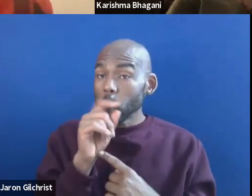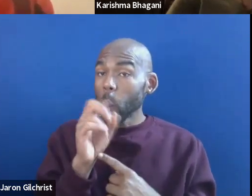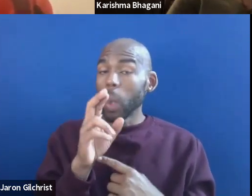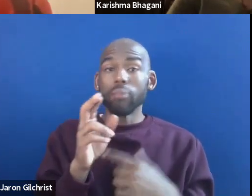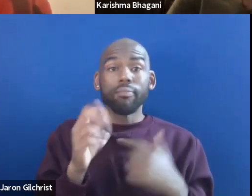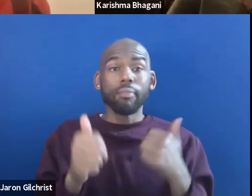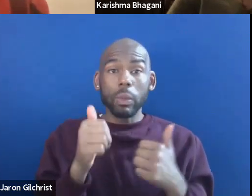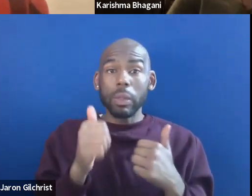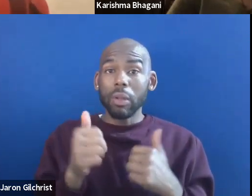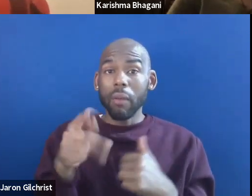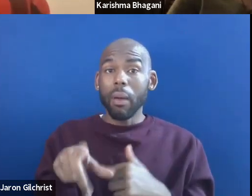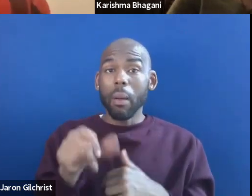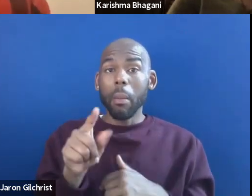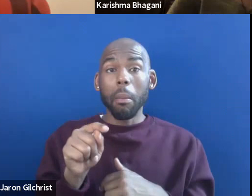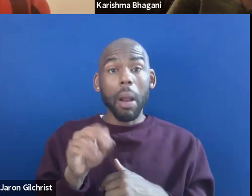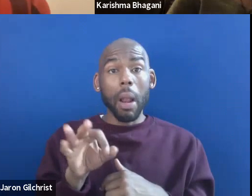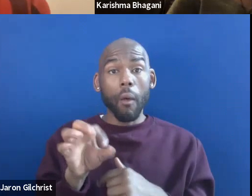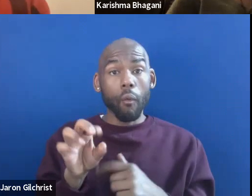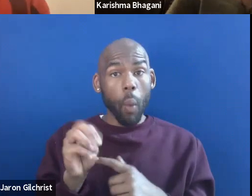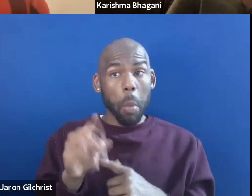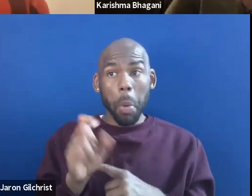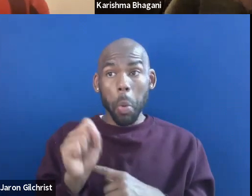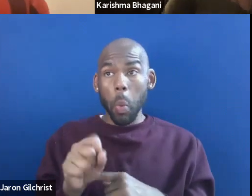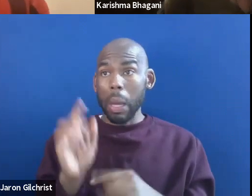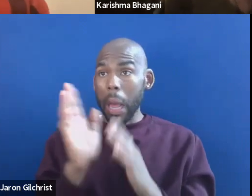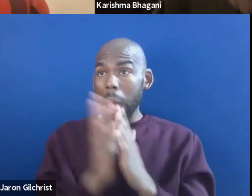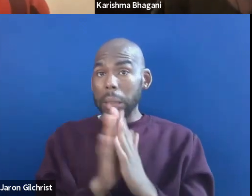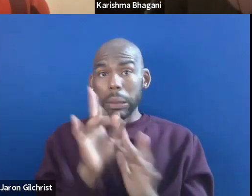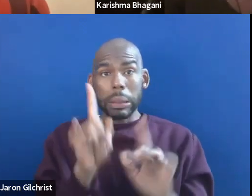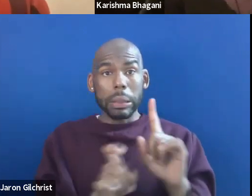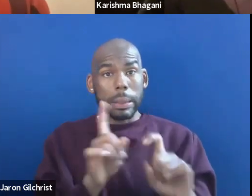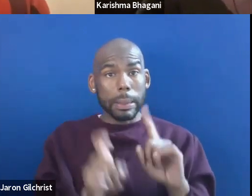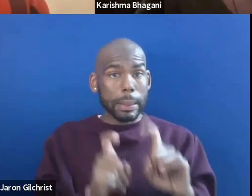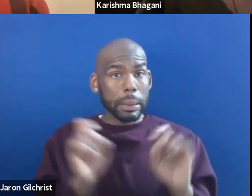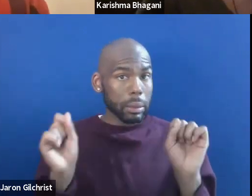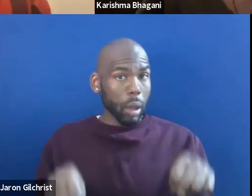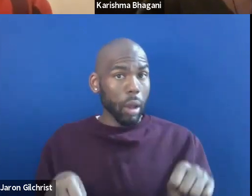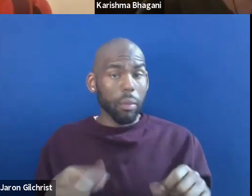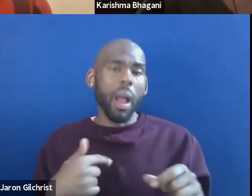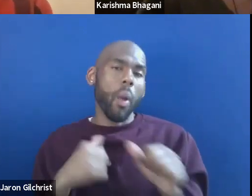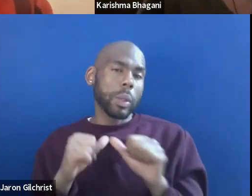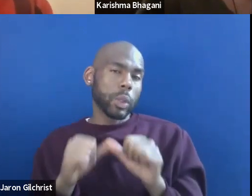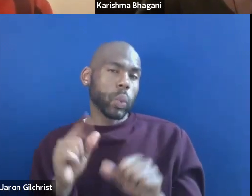these are all open for you to ask questions and to protest. So I can continue asking the questions of course and have loads.